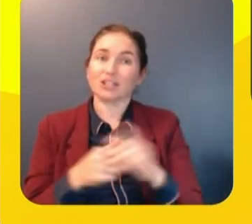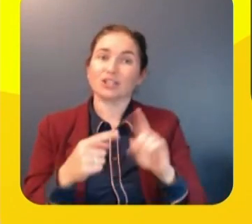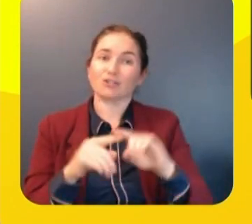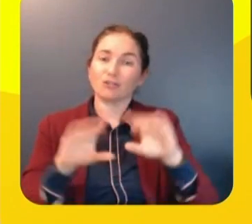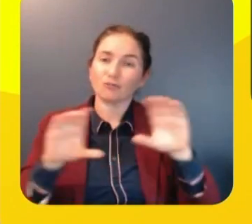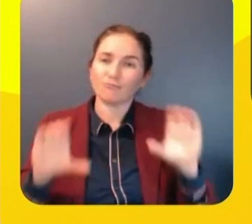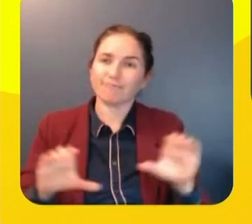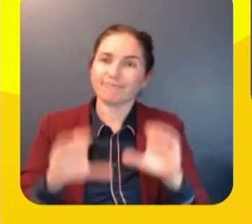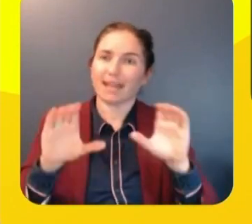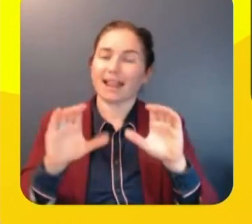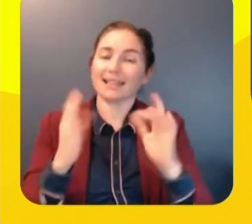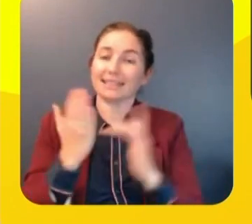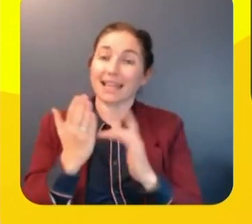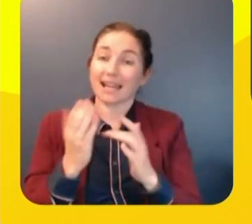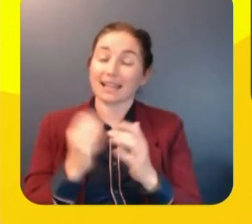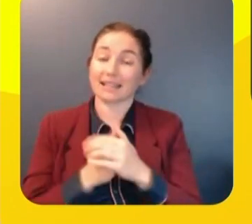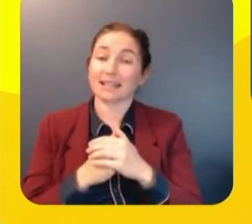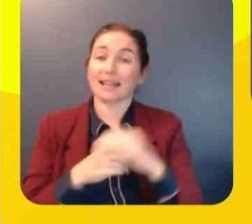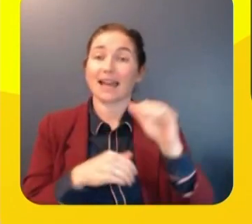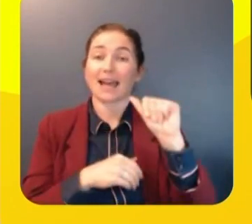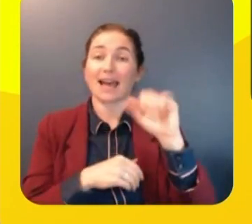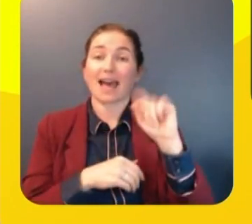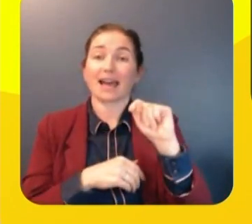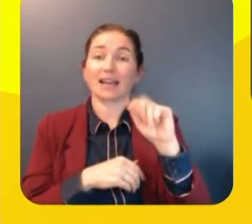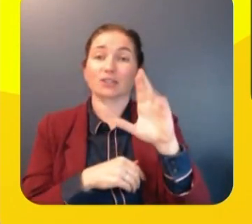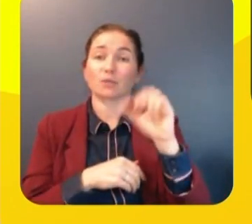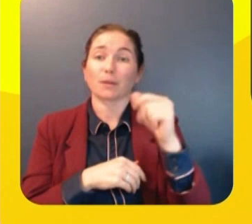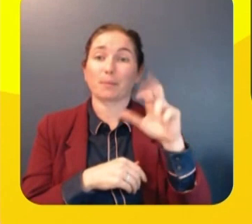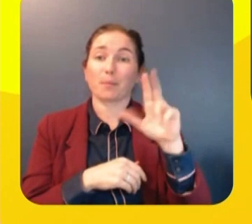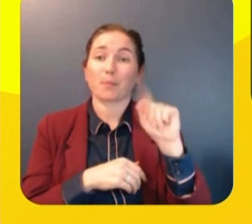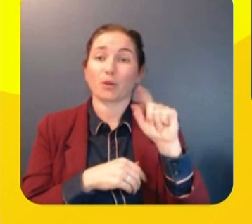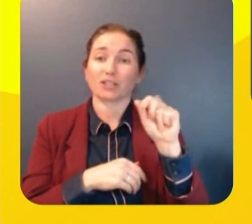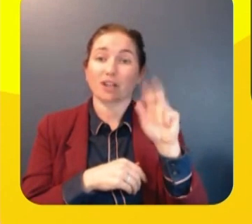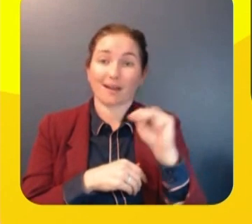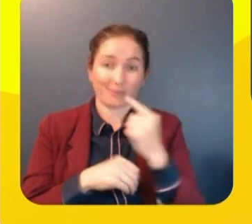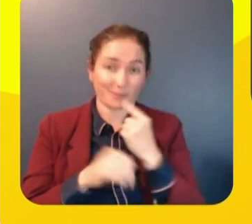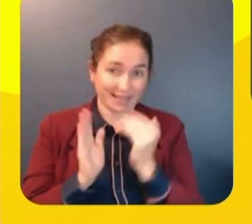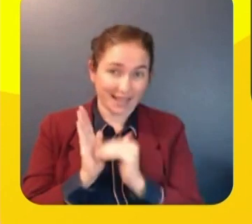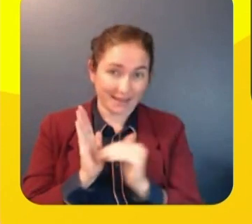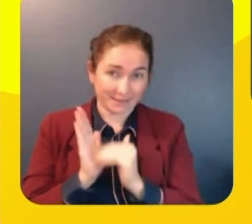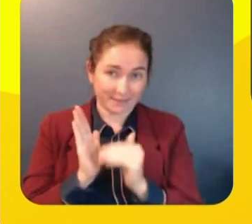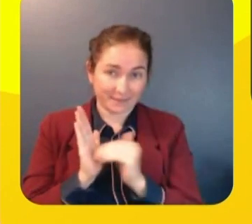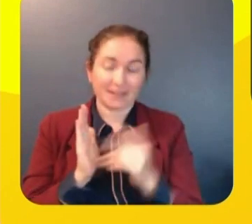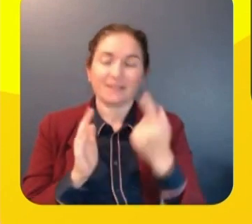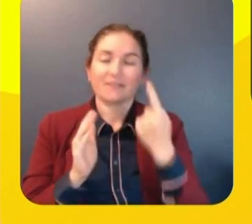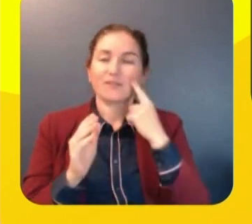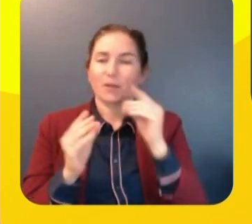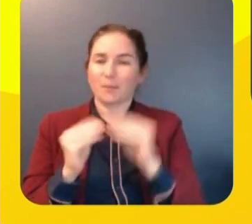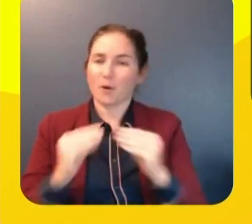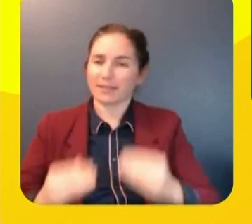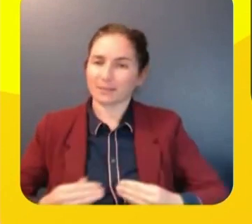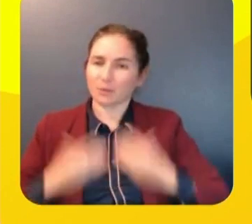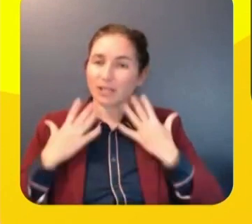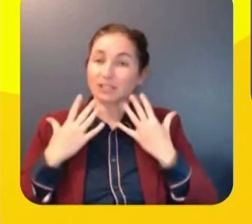So please visit actreport.com. We've said that couple of times. For more inspiration, you can click on